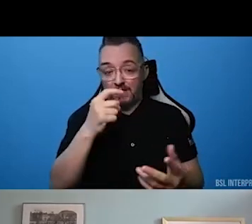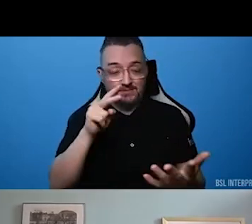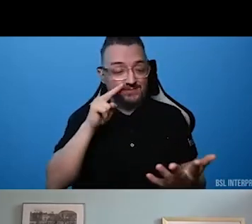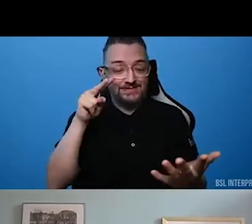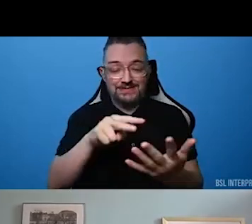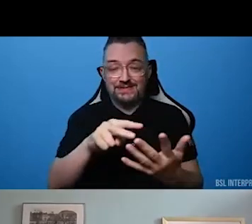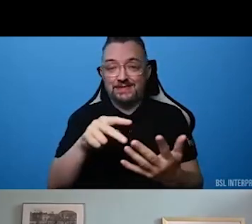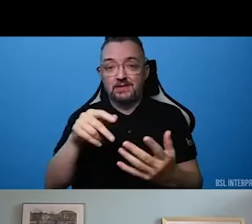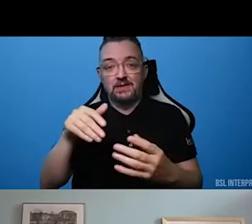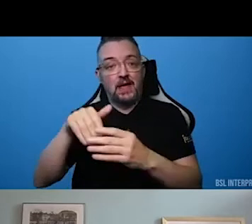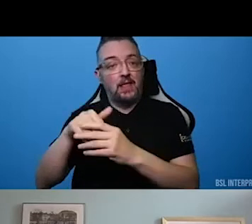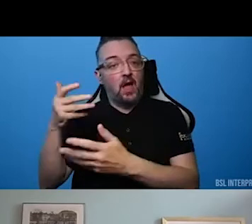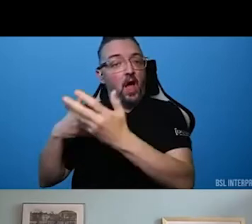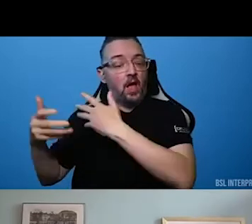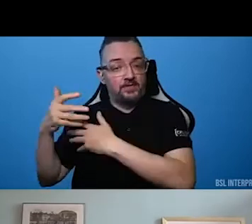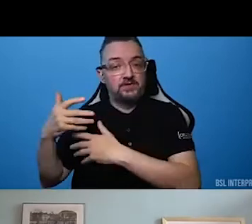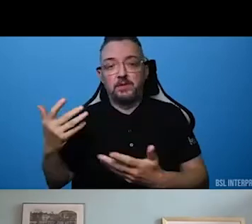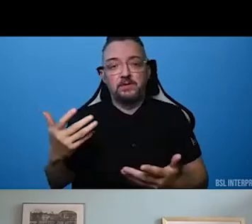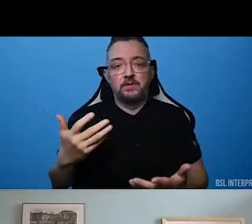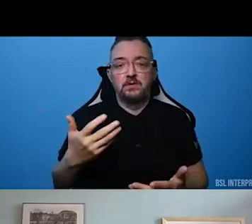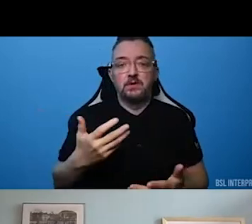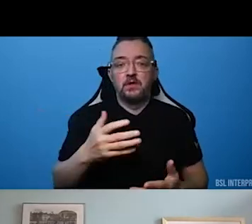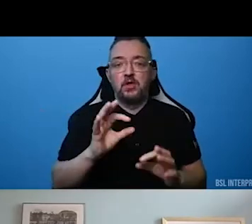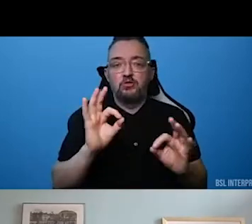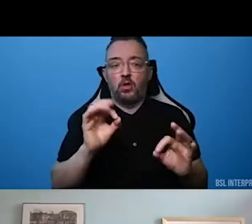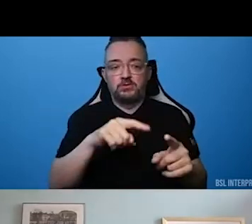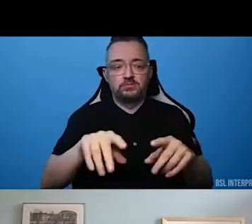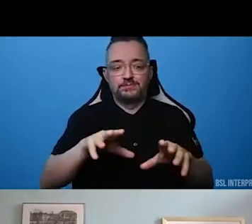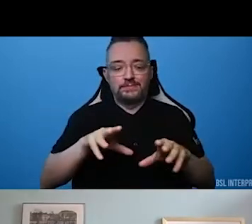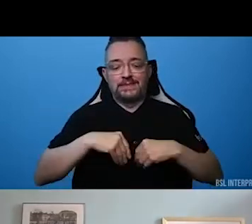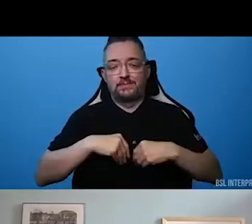which were used for the book they're not avowed. They're not really fully seen